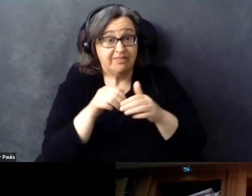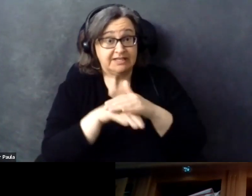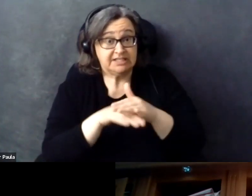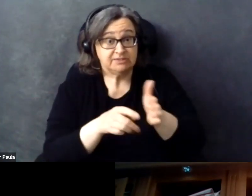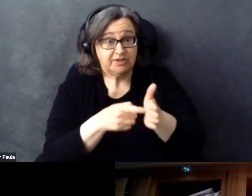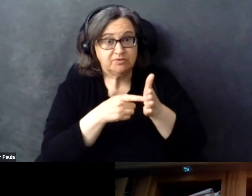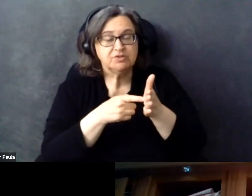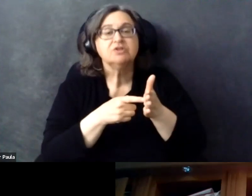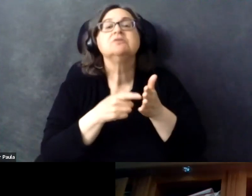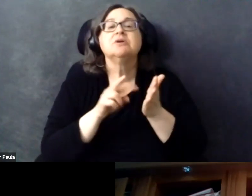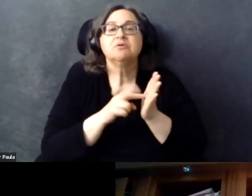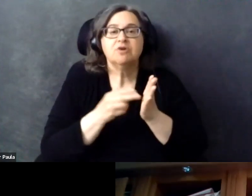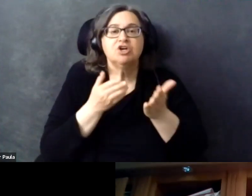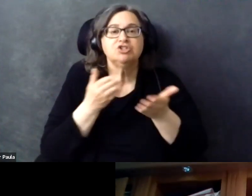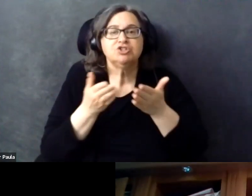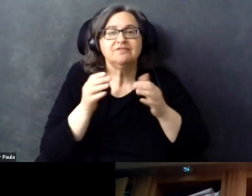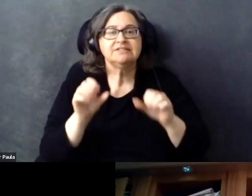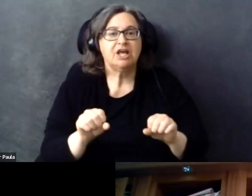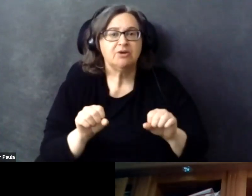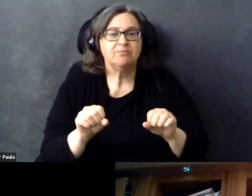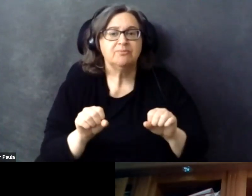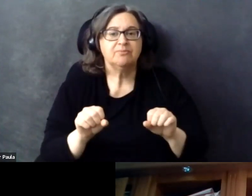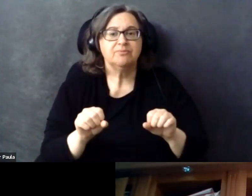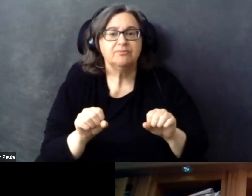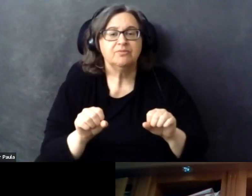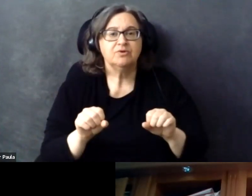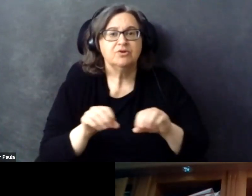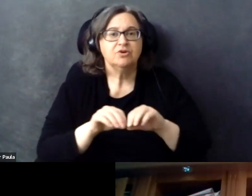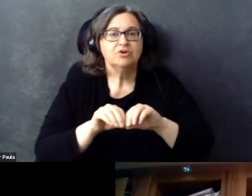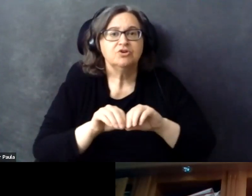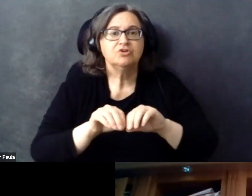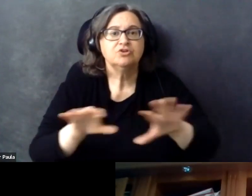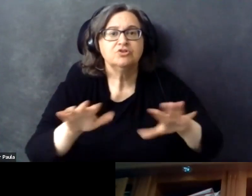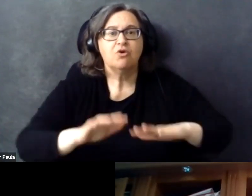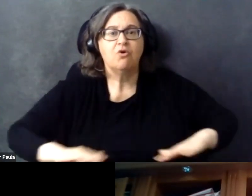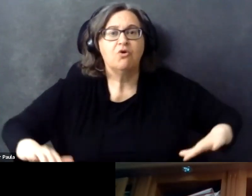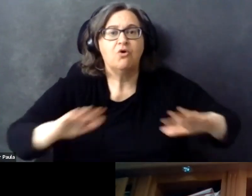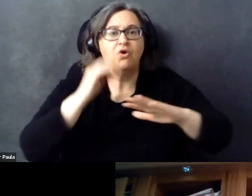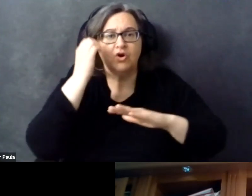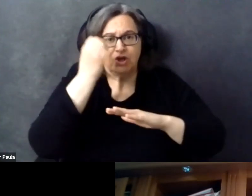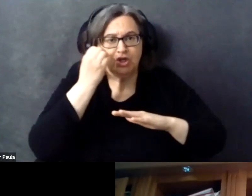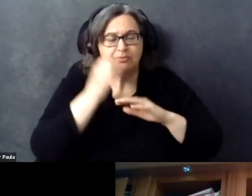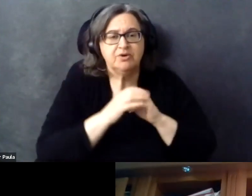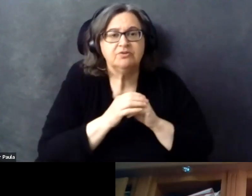service sector so you have some accessibility obligations if you deliver the service complying with those obligations then also the